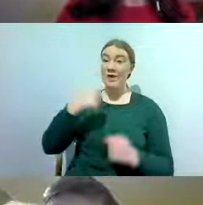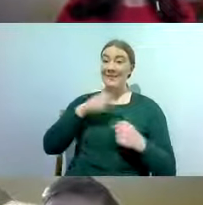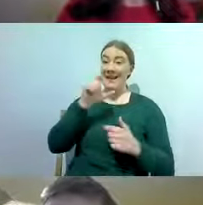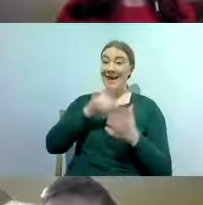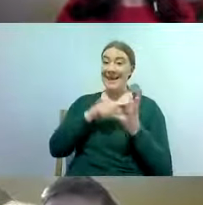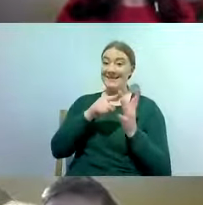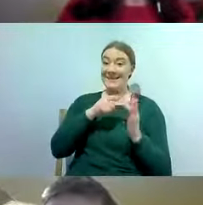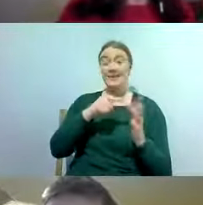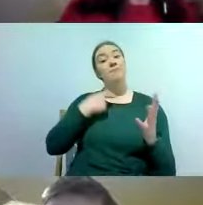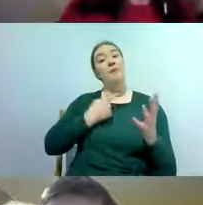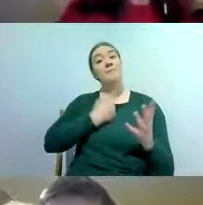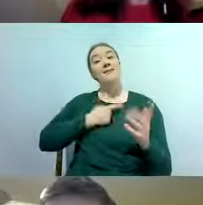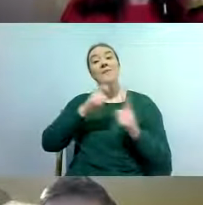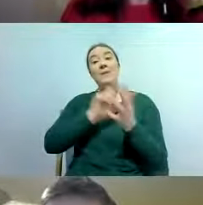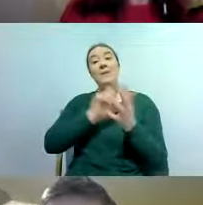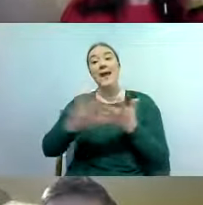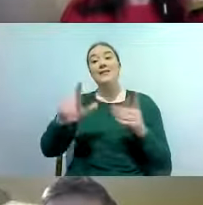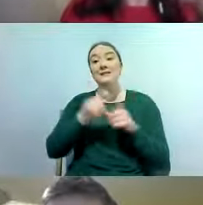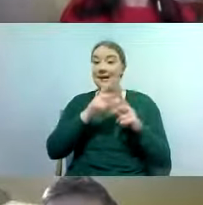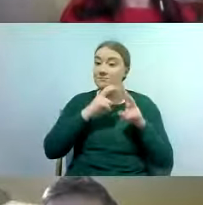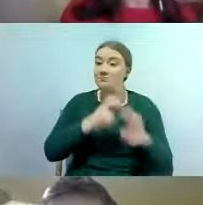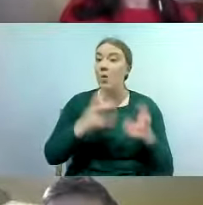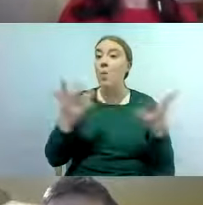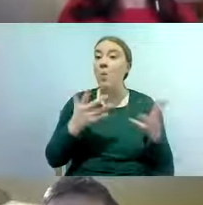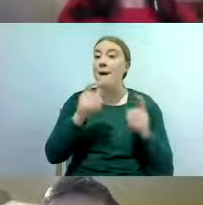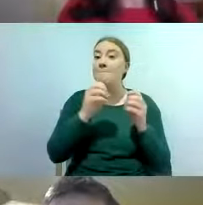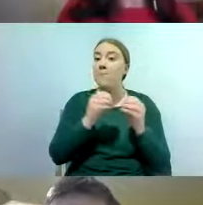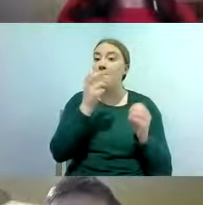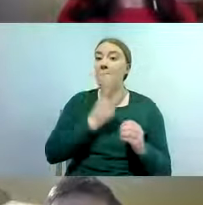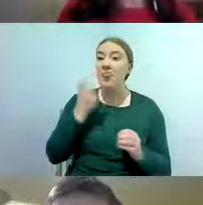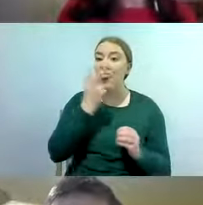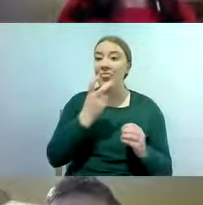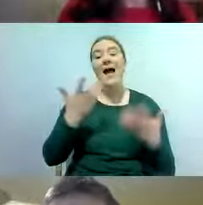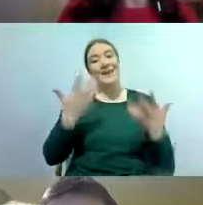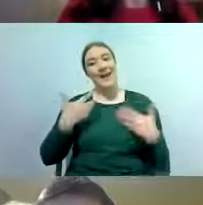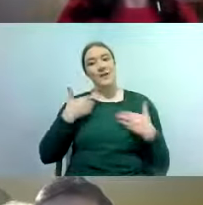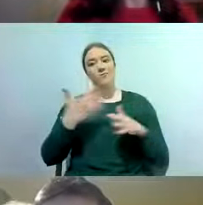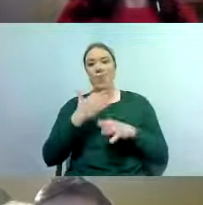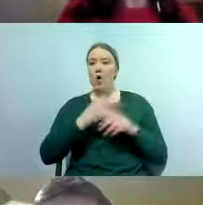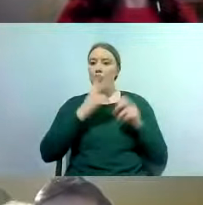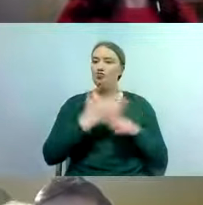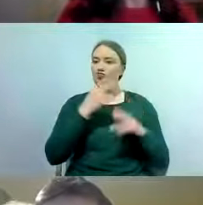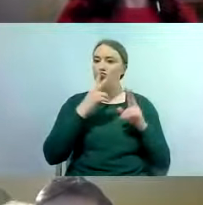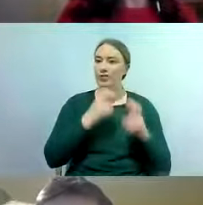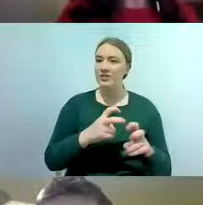phd at bournemouth and now i'm a researcher there and then pete will do the second half